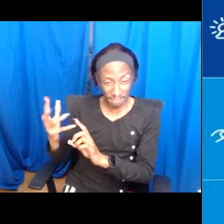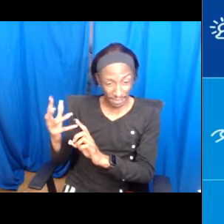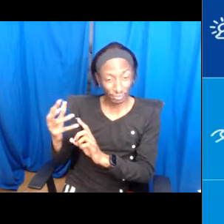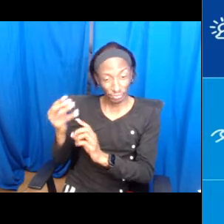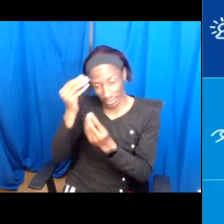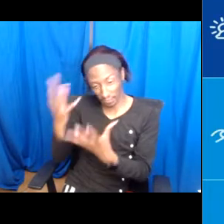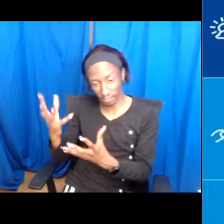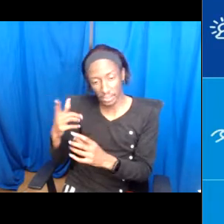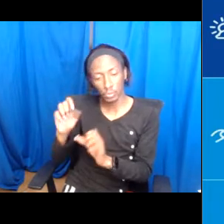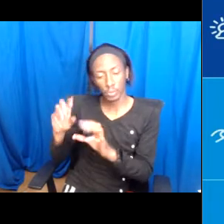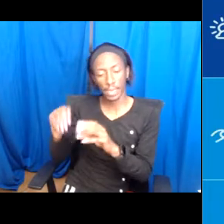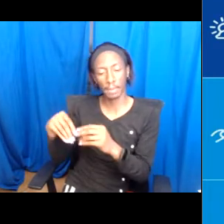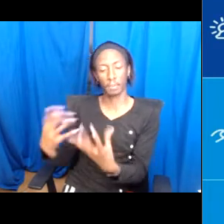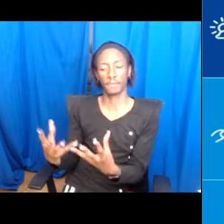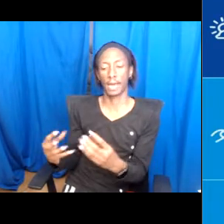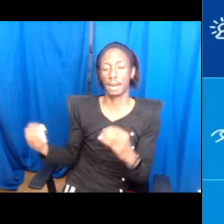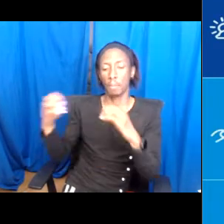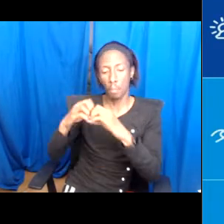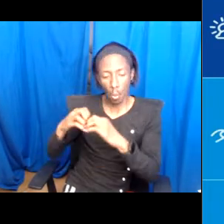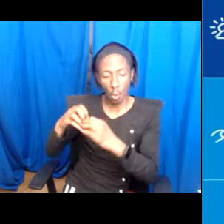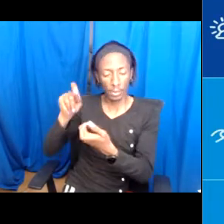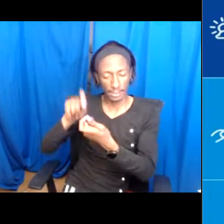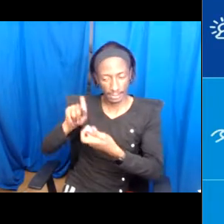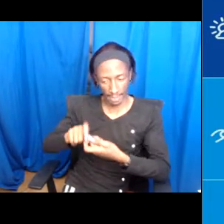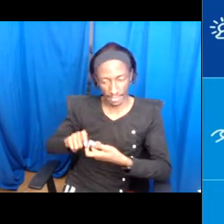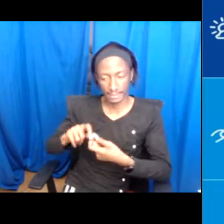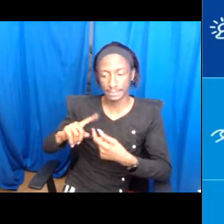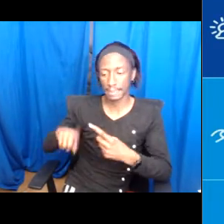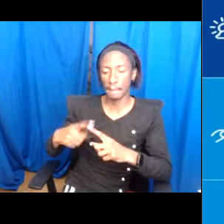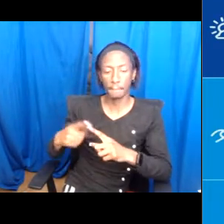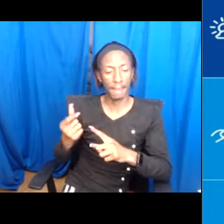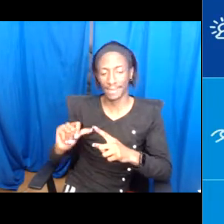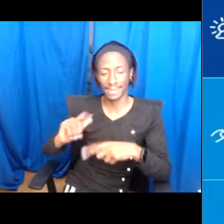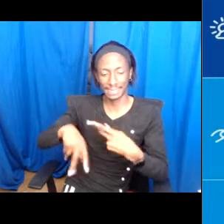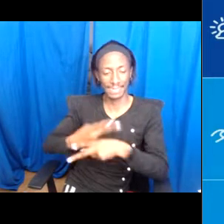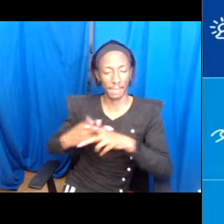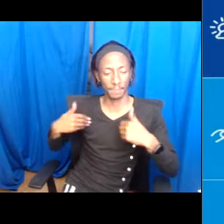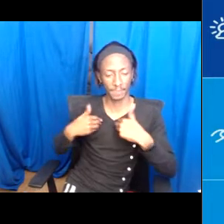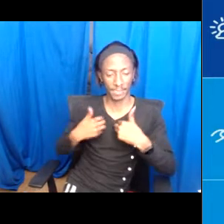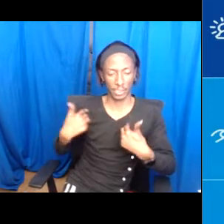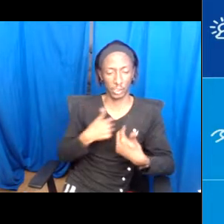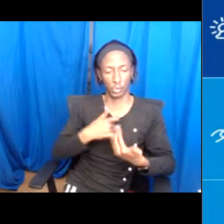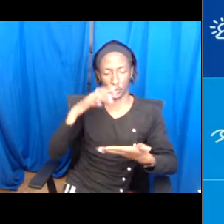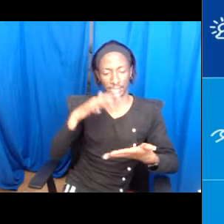we can provide additional levels of detail about any type of species that we're studying on the earth surface.